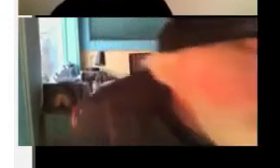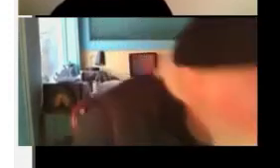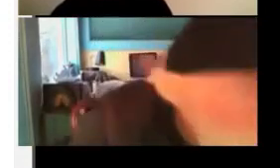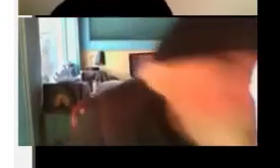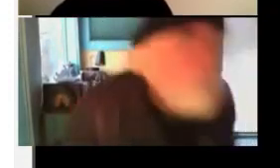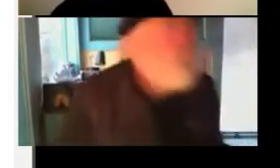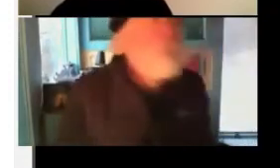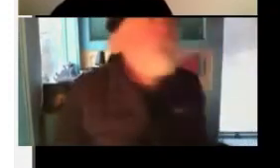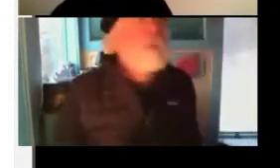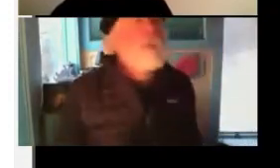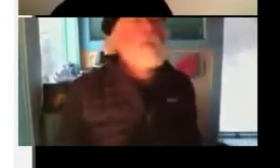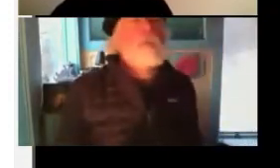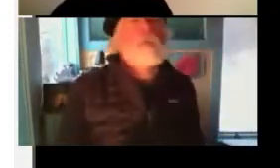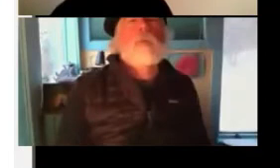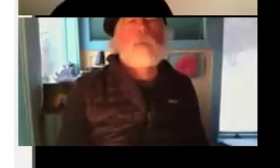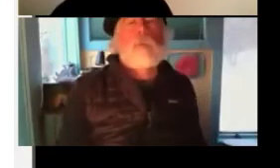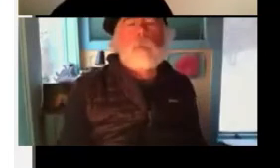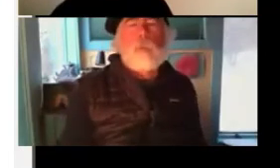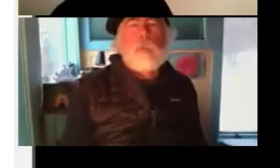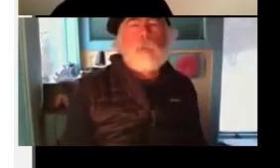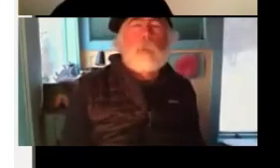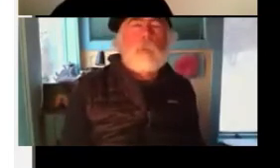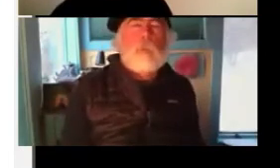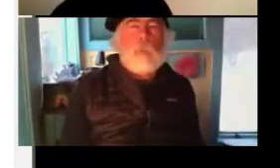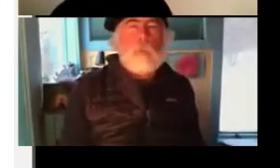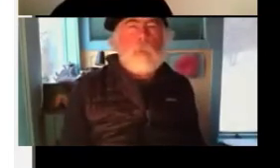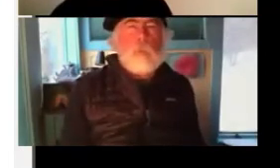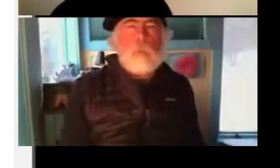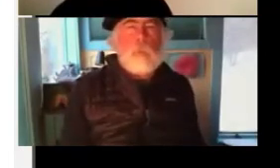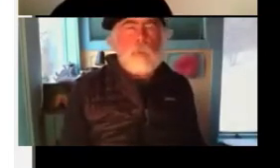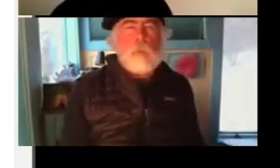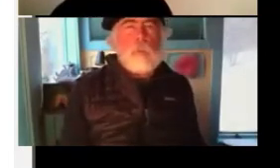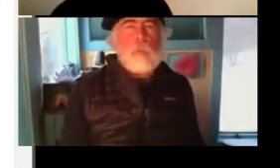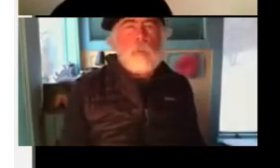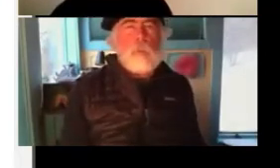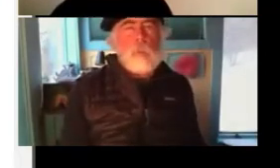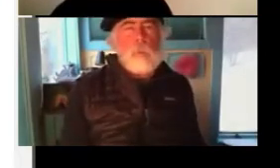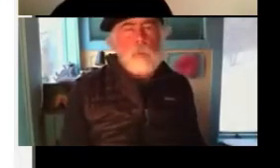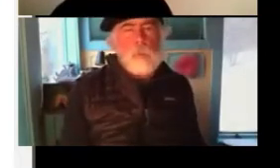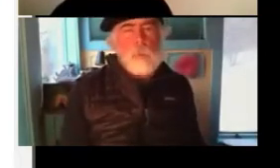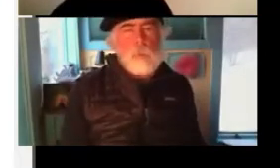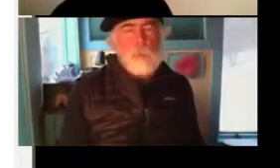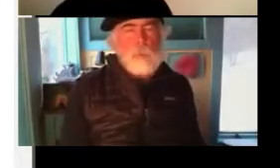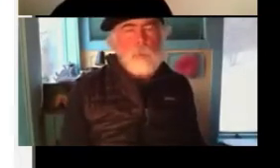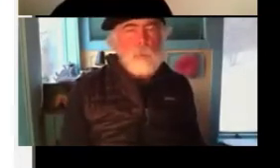Everyone is going to use the first line to enter the $4,000 Creation Grant award.